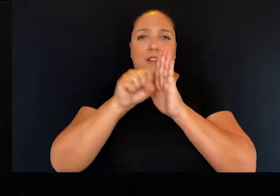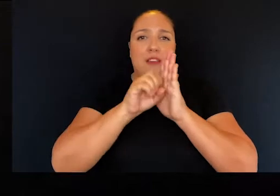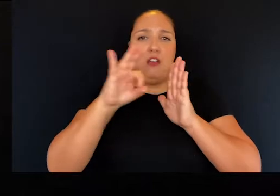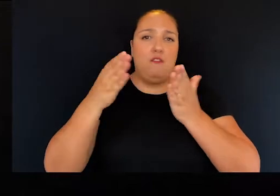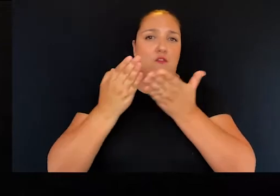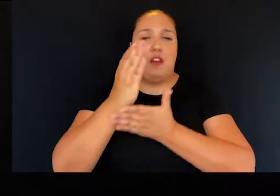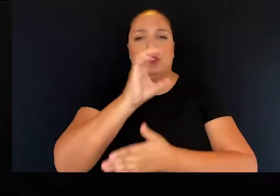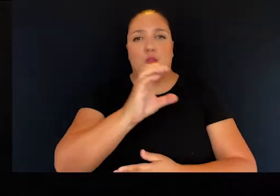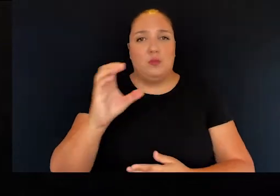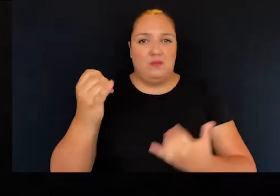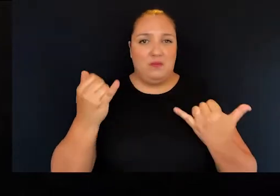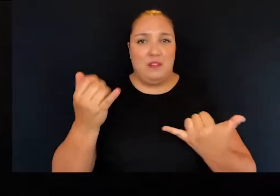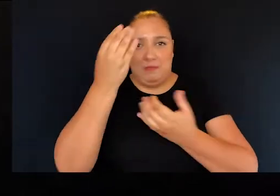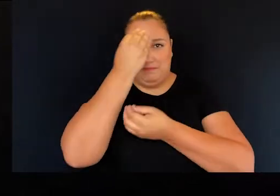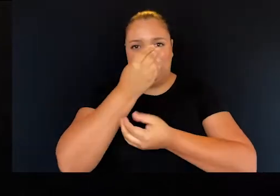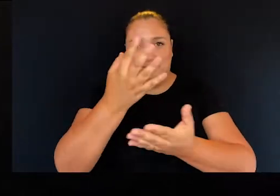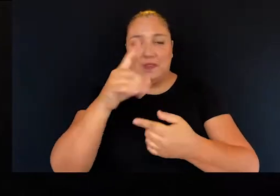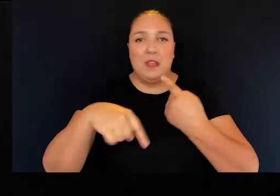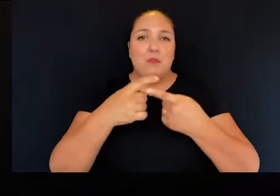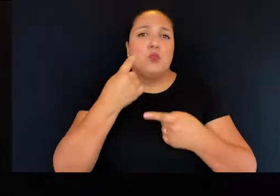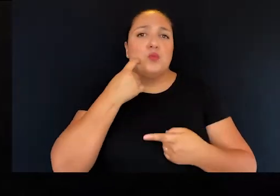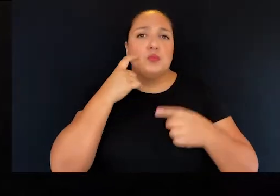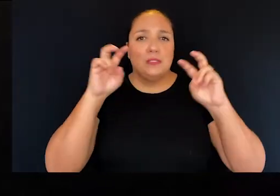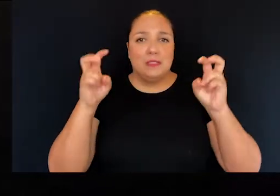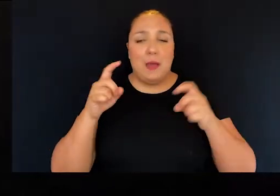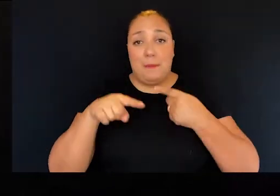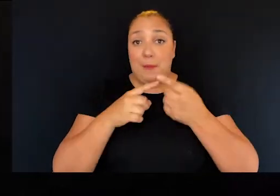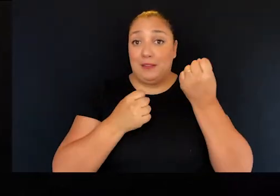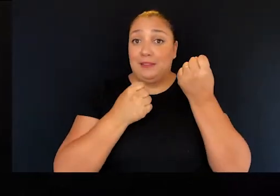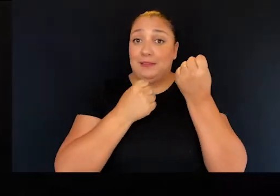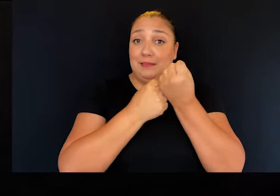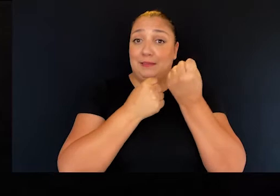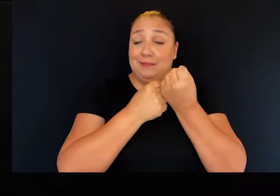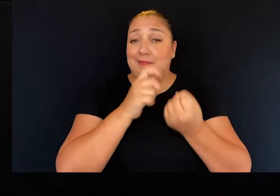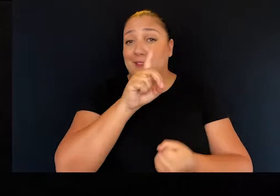We are here to bring you information on the most relevant topics regarding disability rights and advocacy.